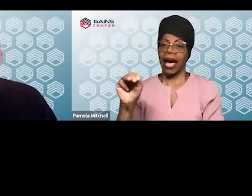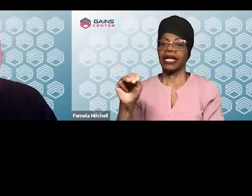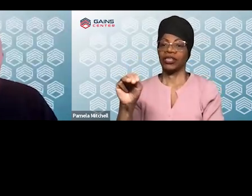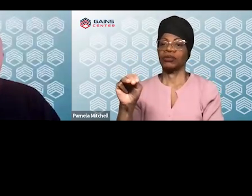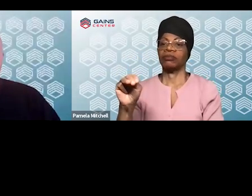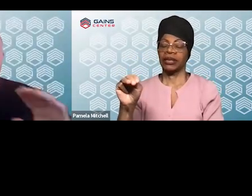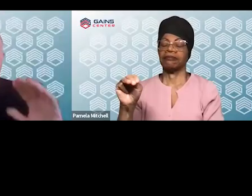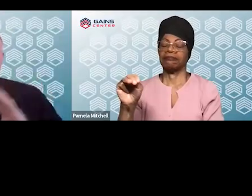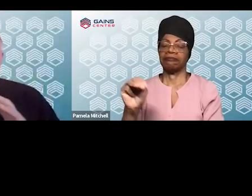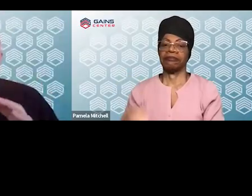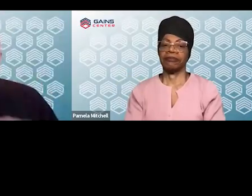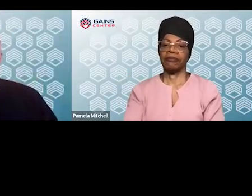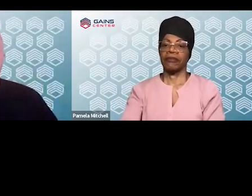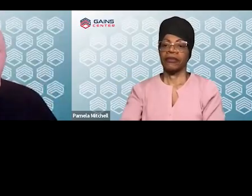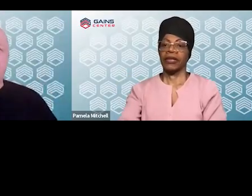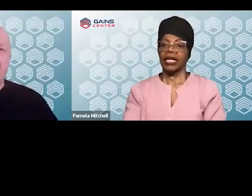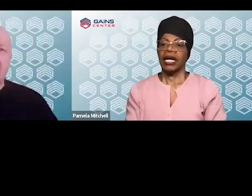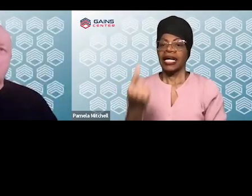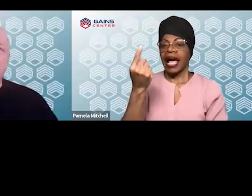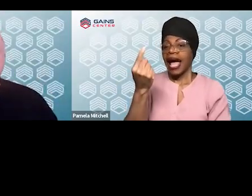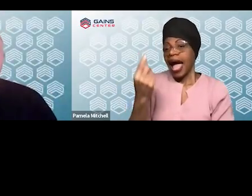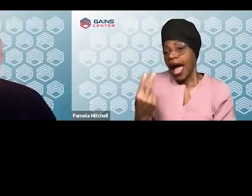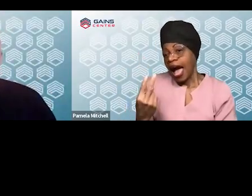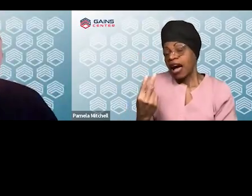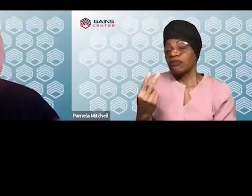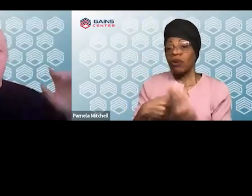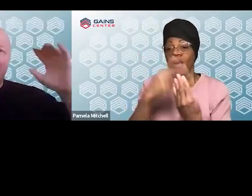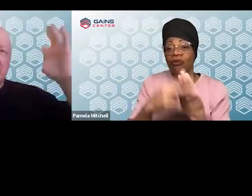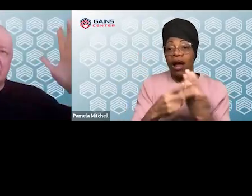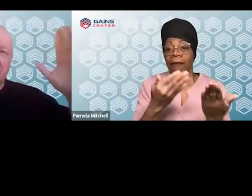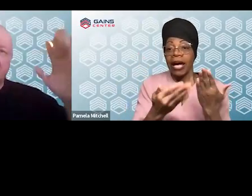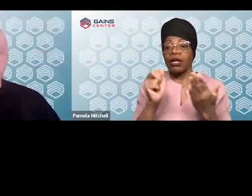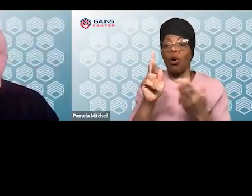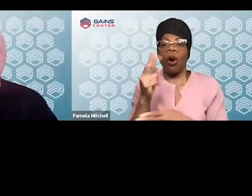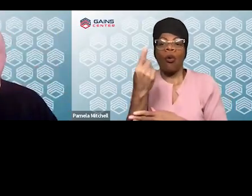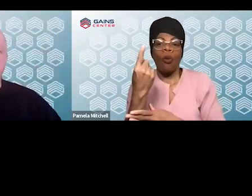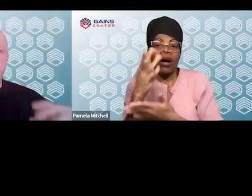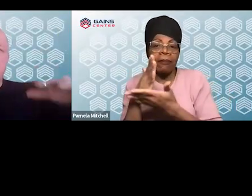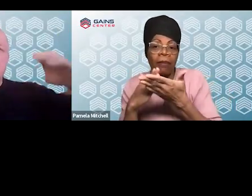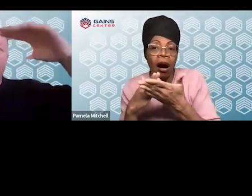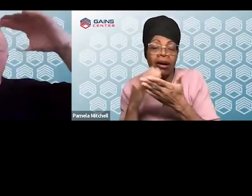A half program, or one piece of the idea of contingency management,